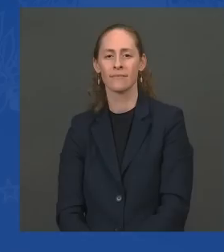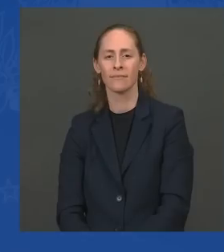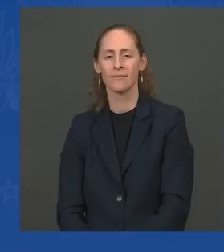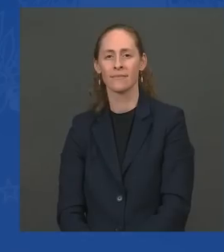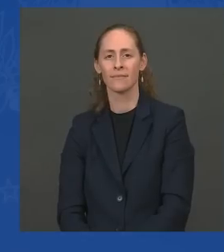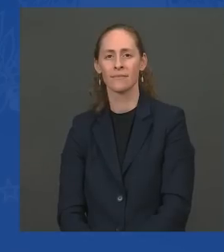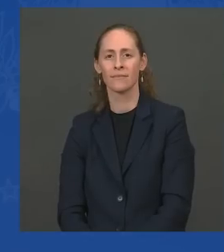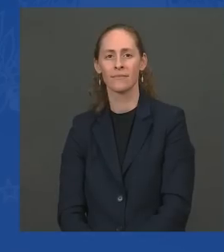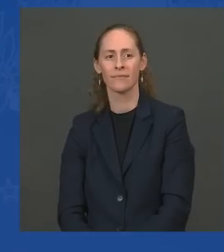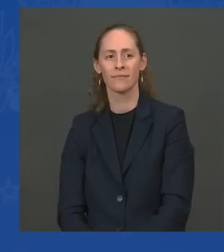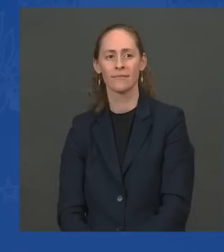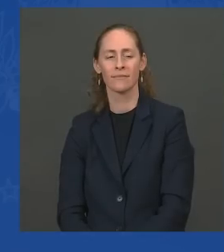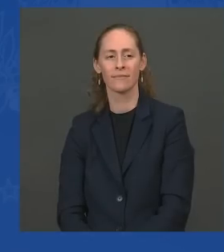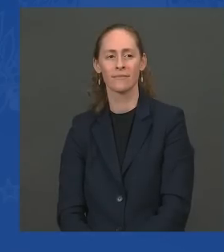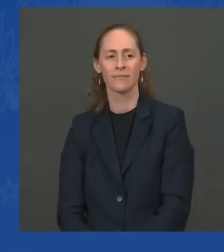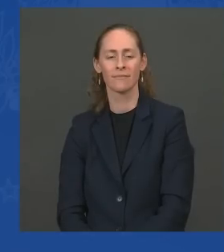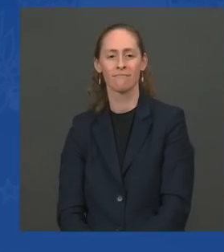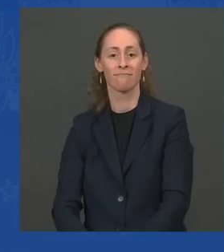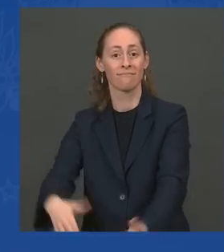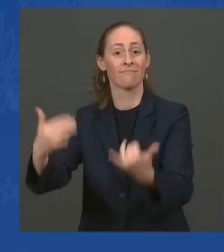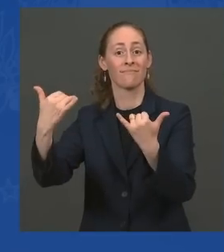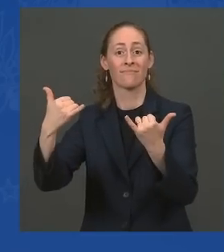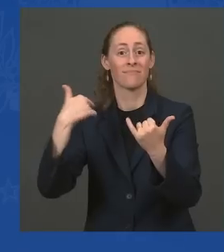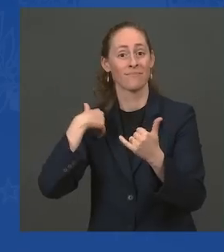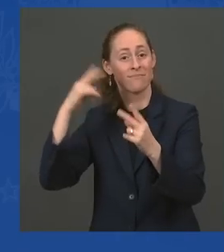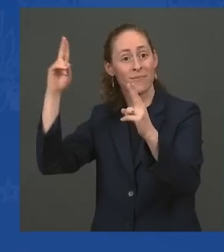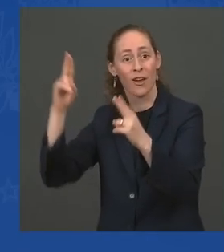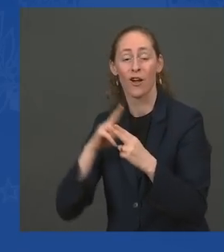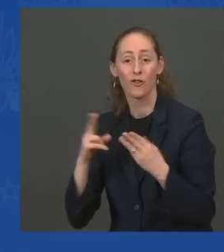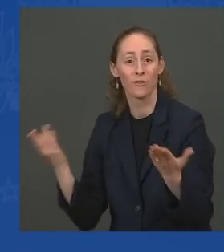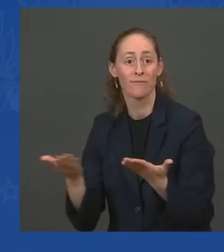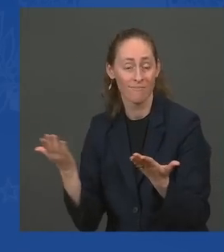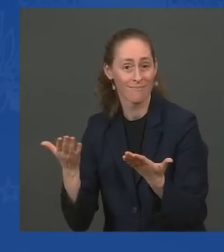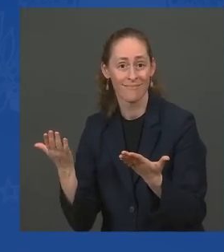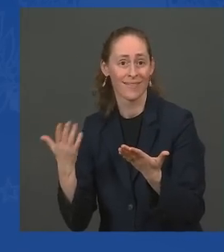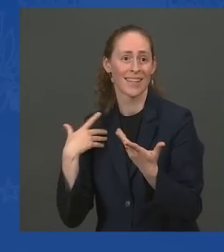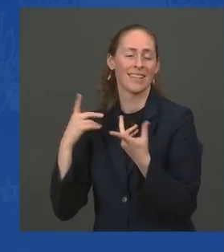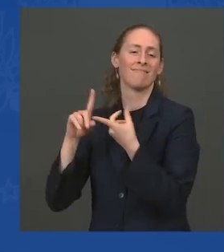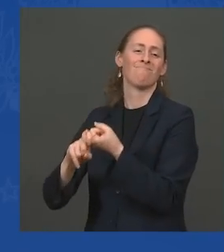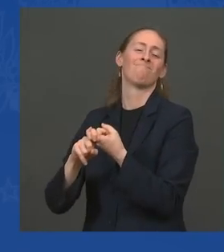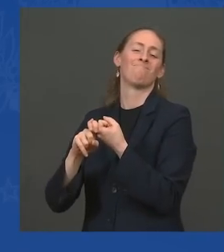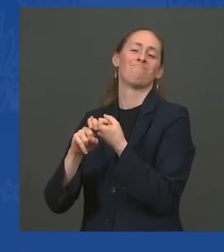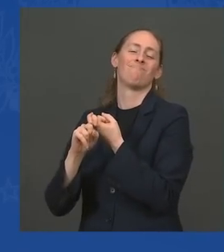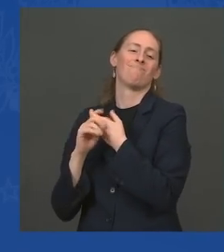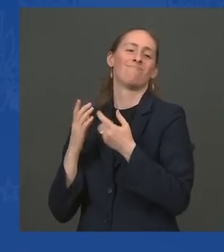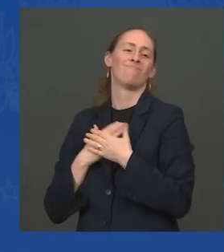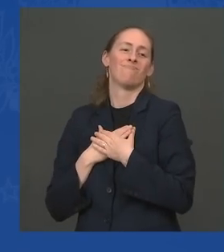And now I have the privilege of introducing a great friend of ours, Secretary of Labor Marty Walsh.